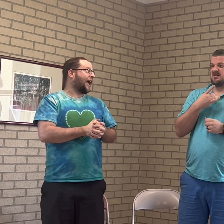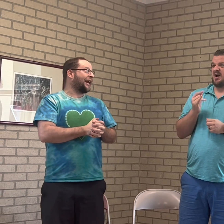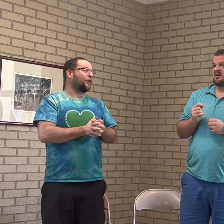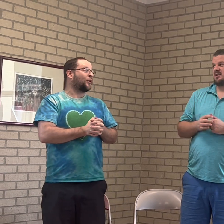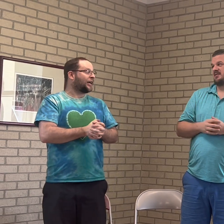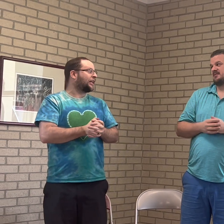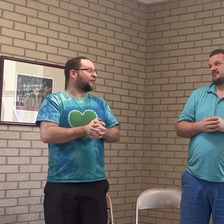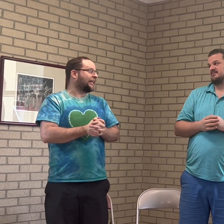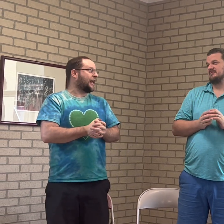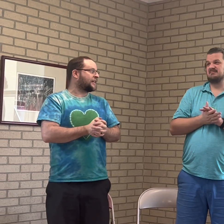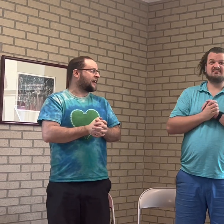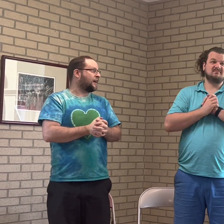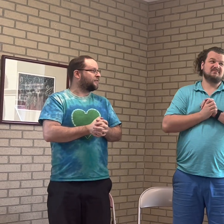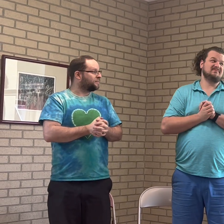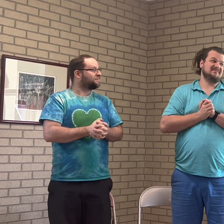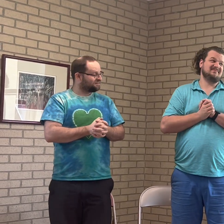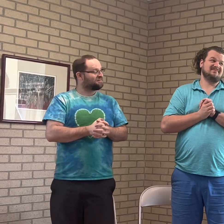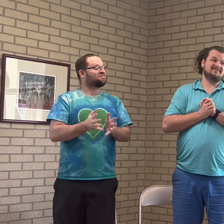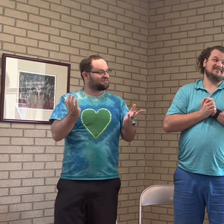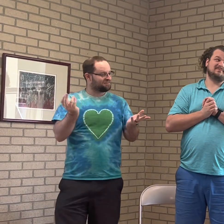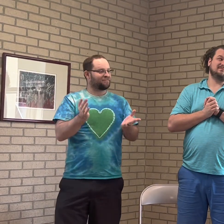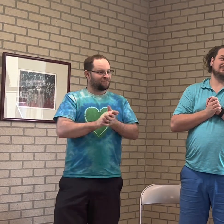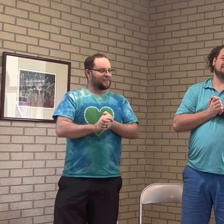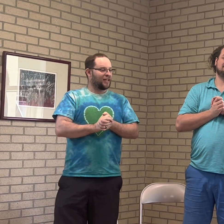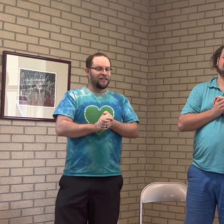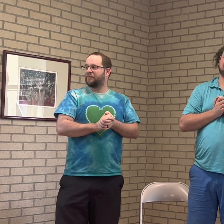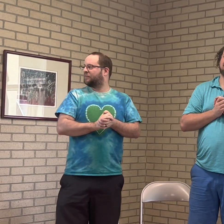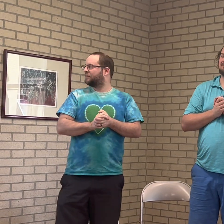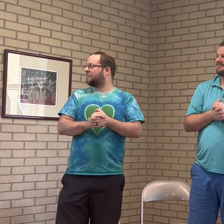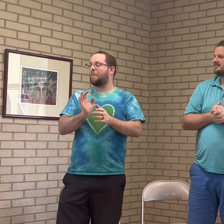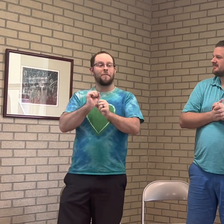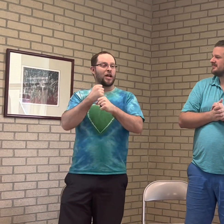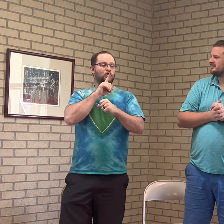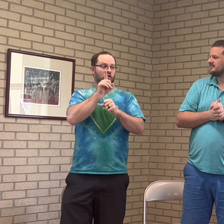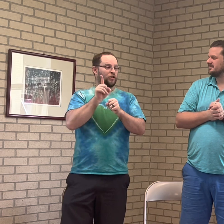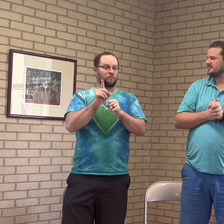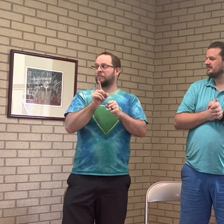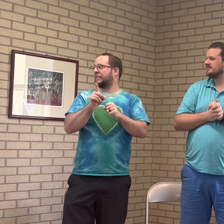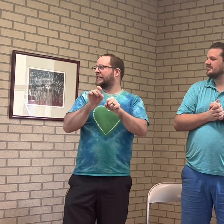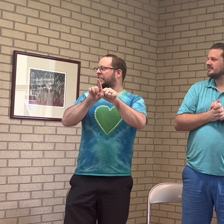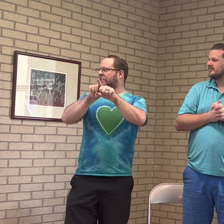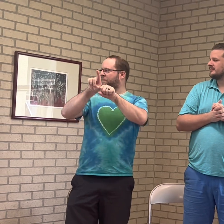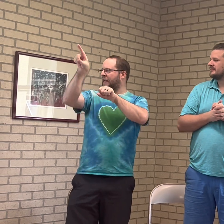and I really, really like that sign. Mr. Dixon: {Laughter} Me too. Miss Cali: Make sure to remember...Space!